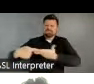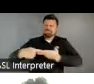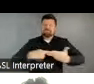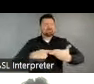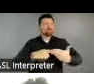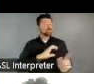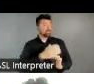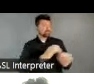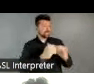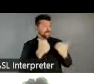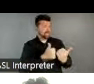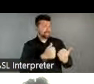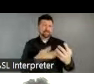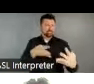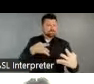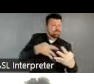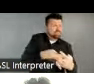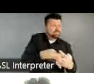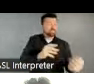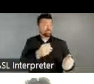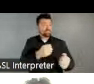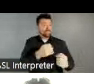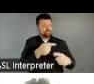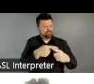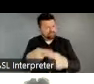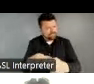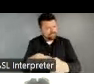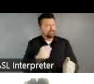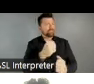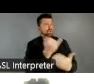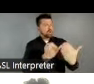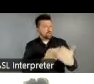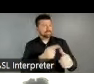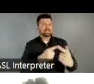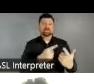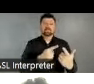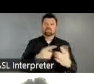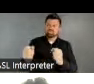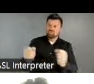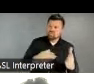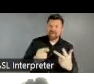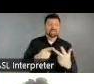to integrate arts and culture into policies and strategies to address pressing challenges,